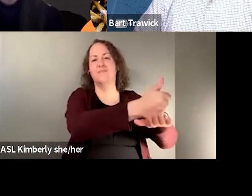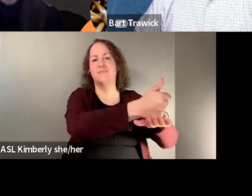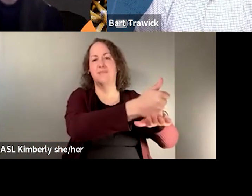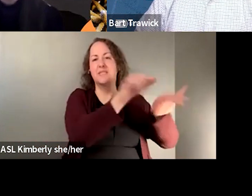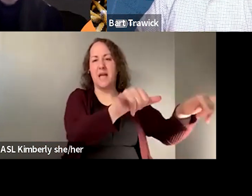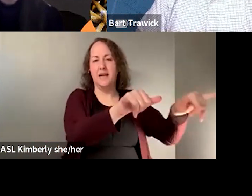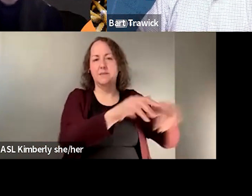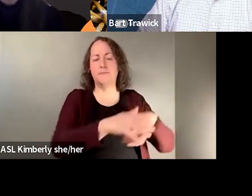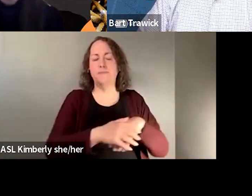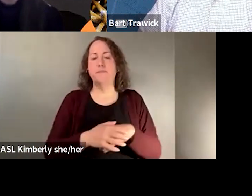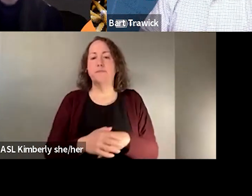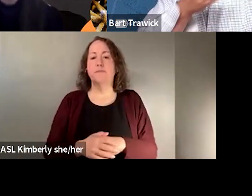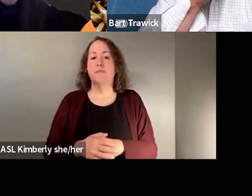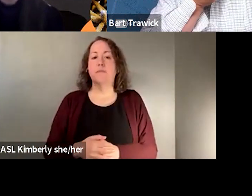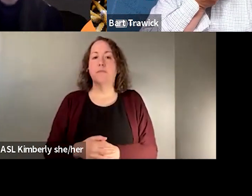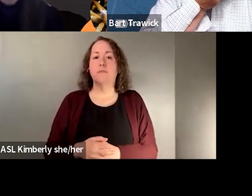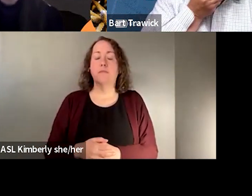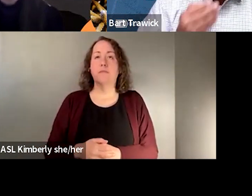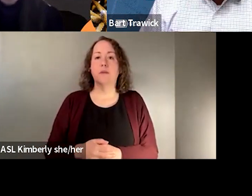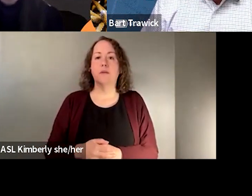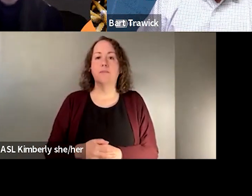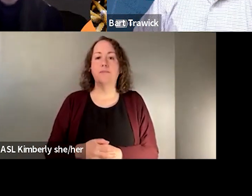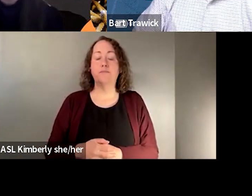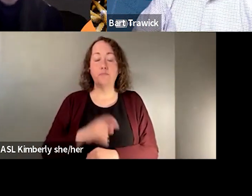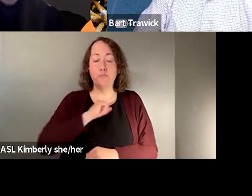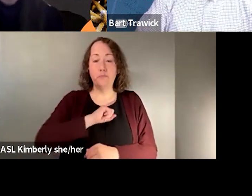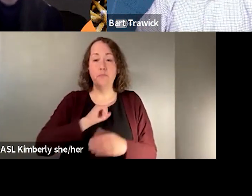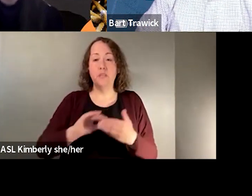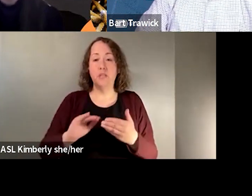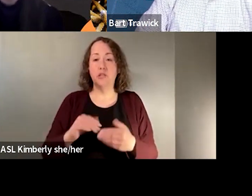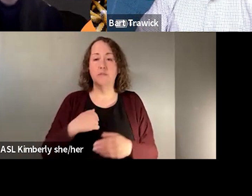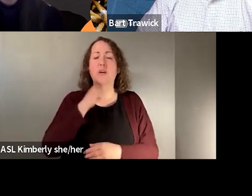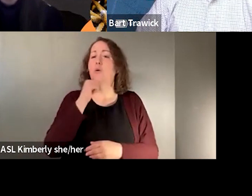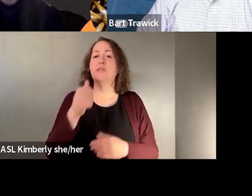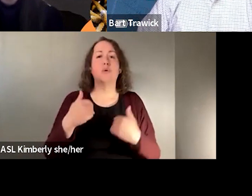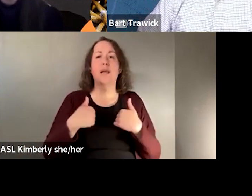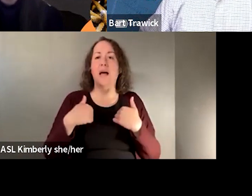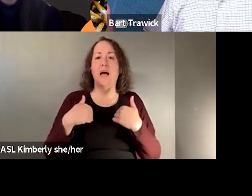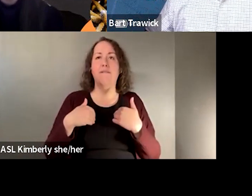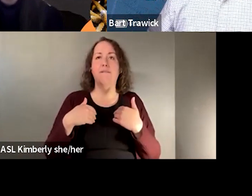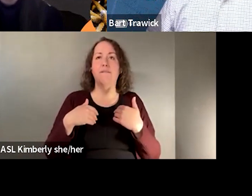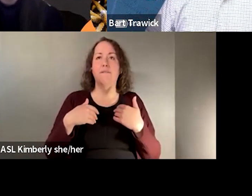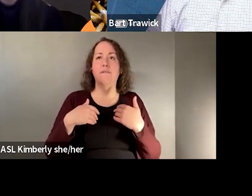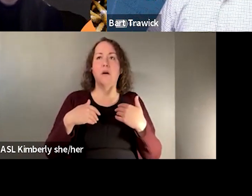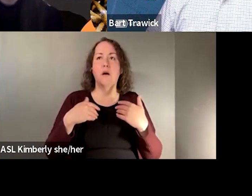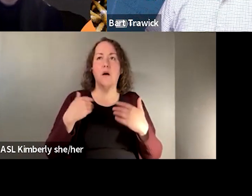We don't have a way -- excuse me -- to import a separate document